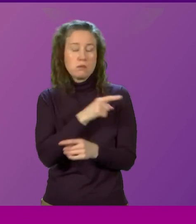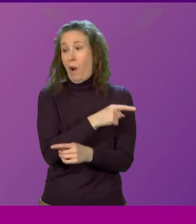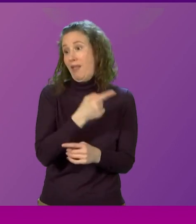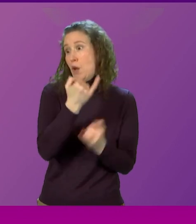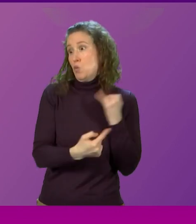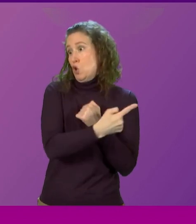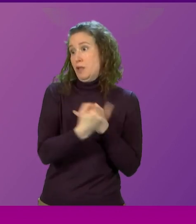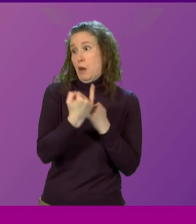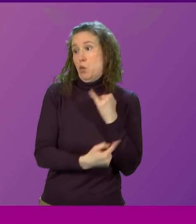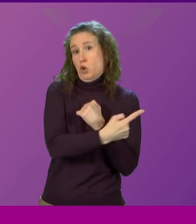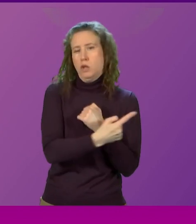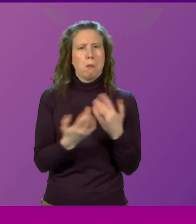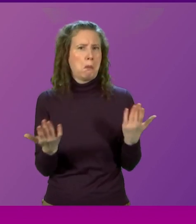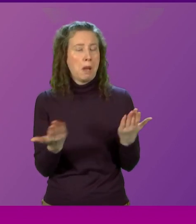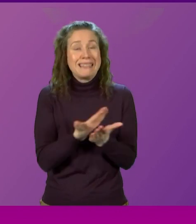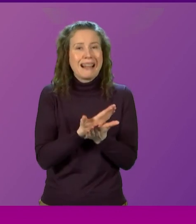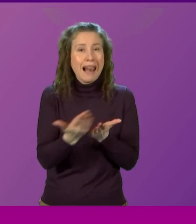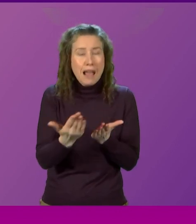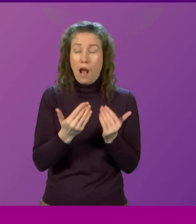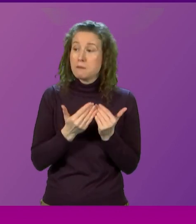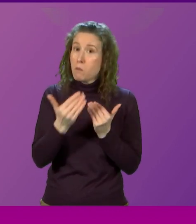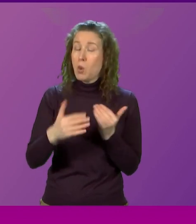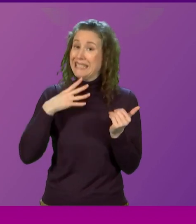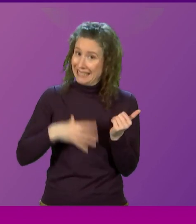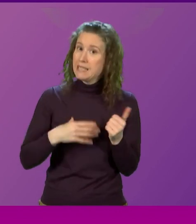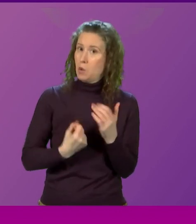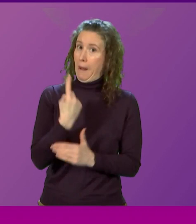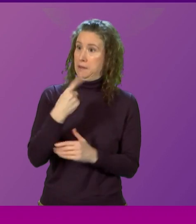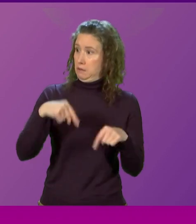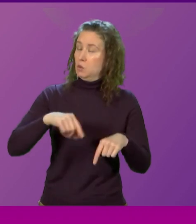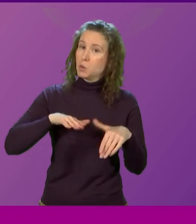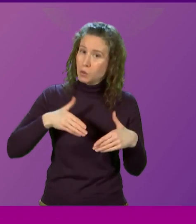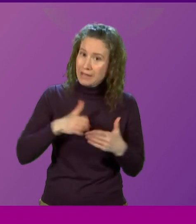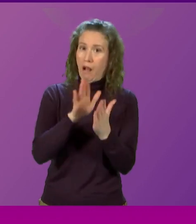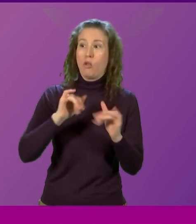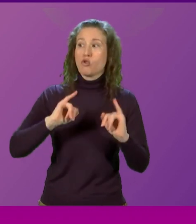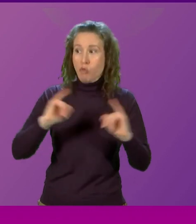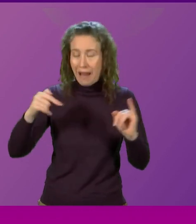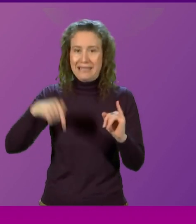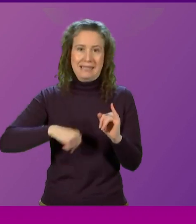It is absolutely clear that more has to be done to tackle the crisis in Scotland’s NHS.